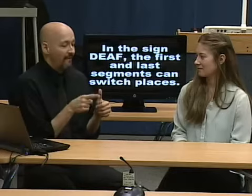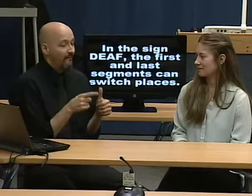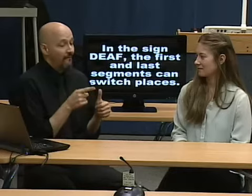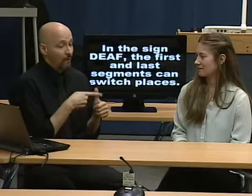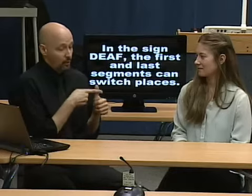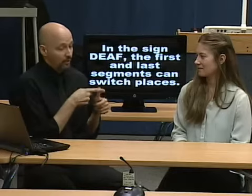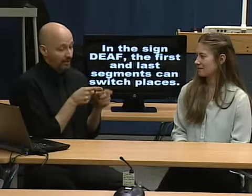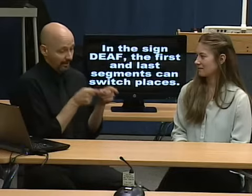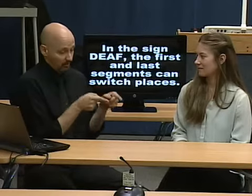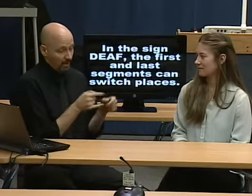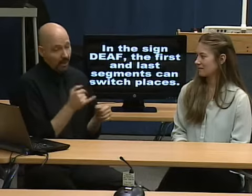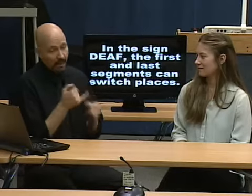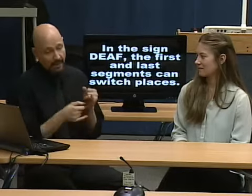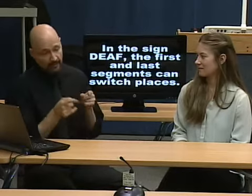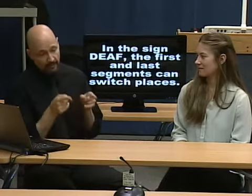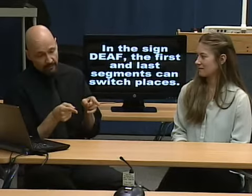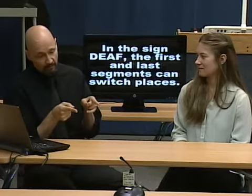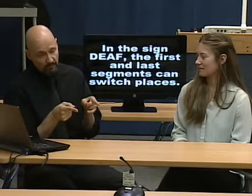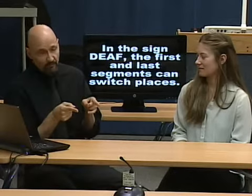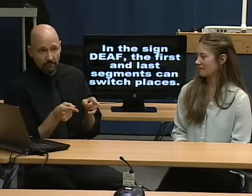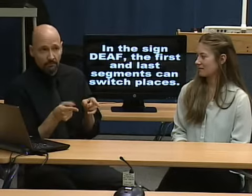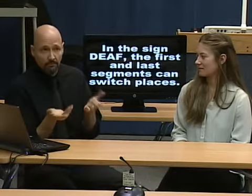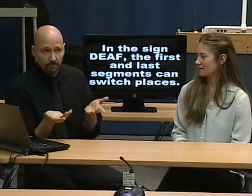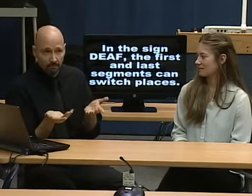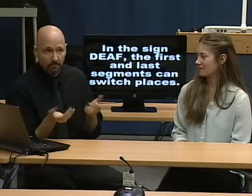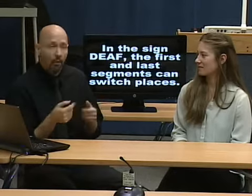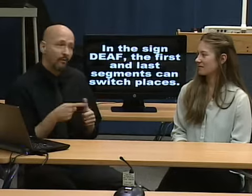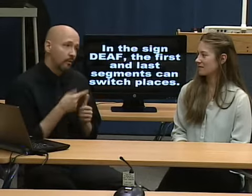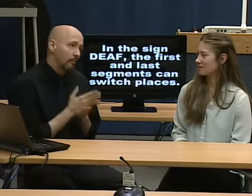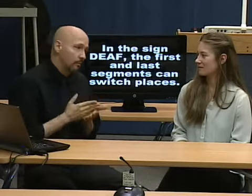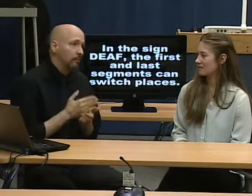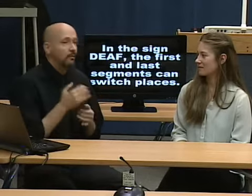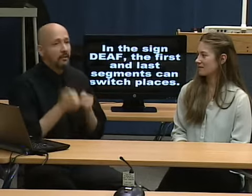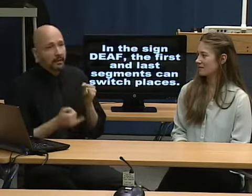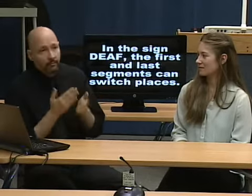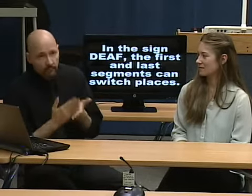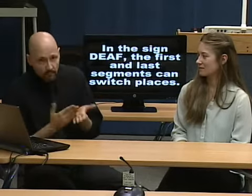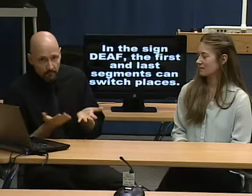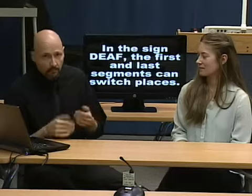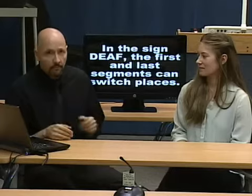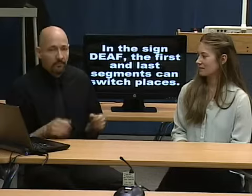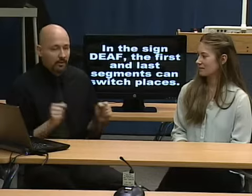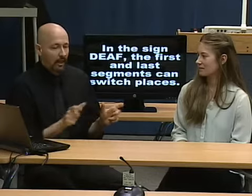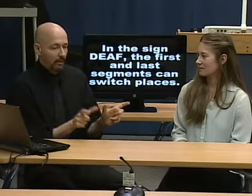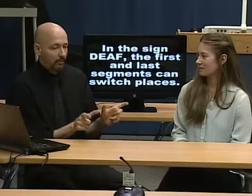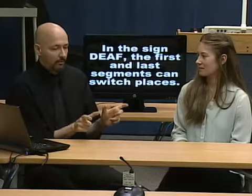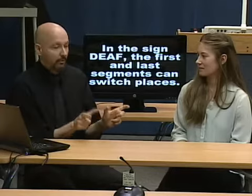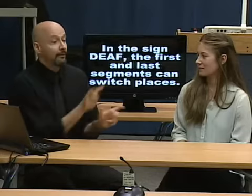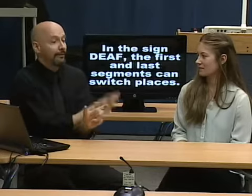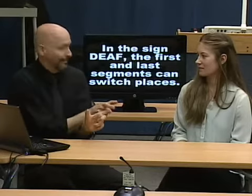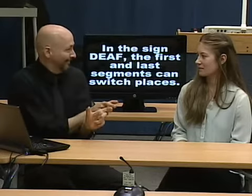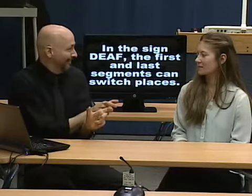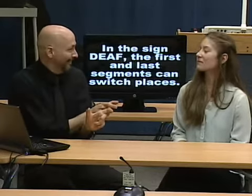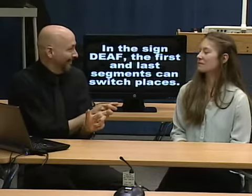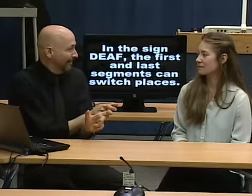So the first segment and the last segment. Or, the first segment and the last segment. And the places can be switched.